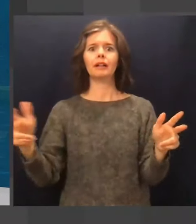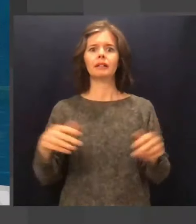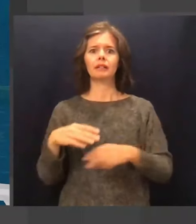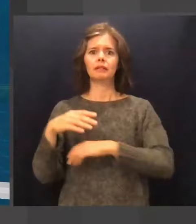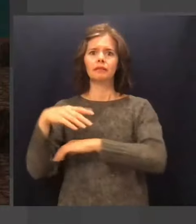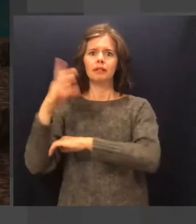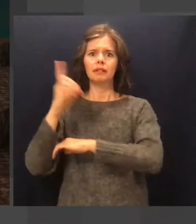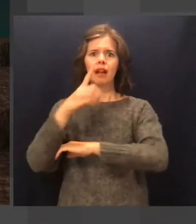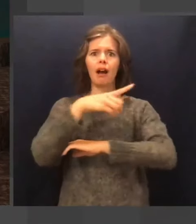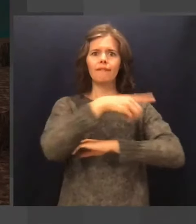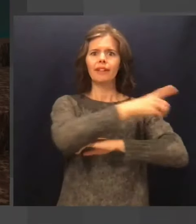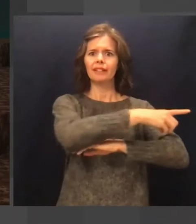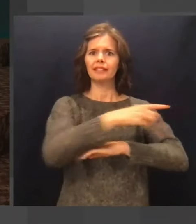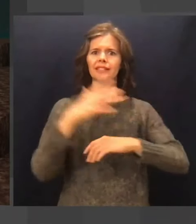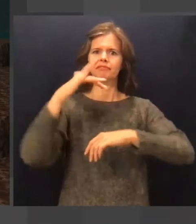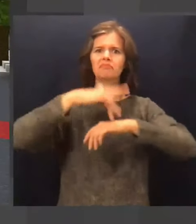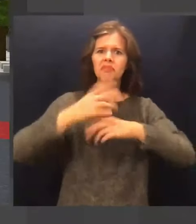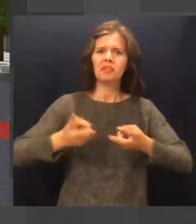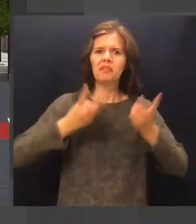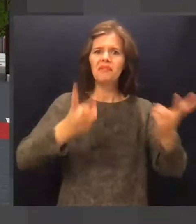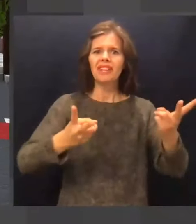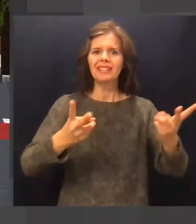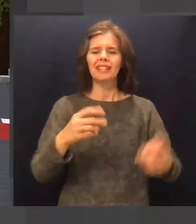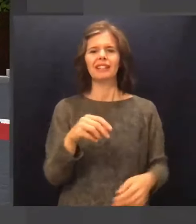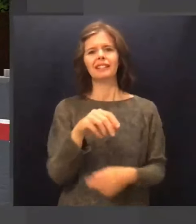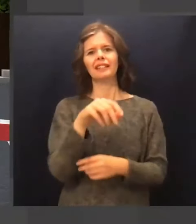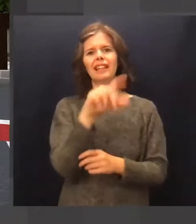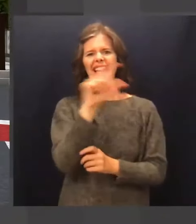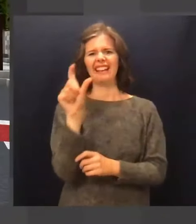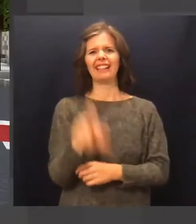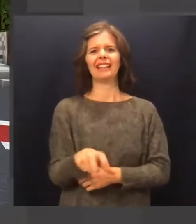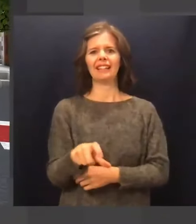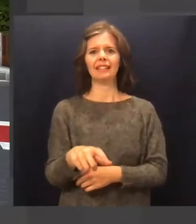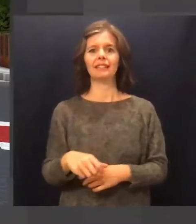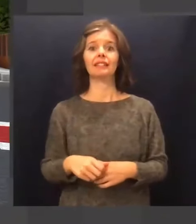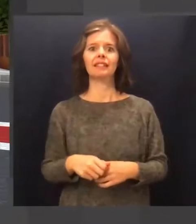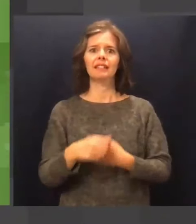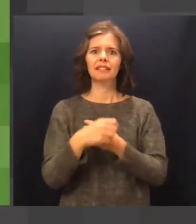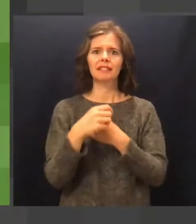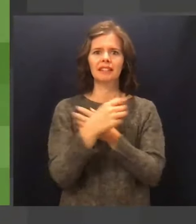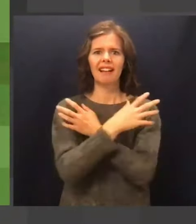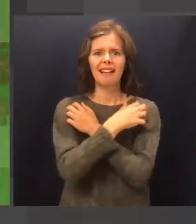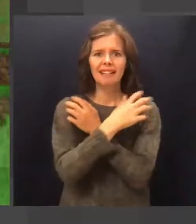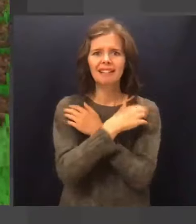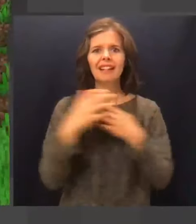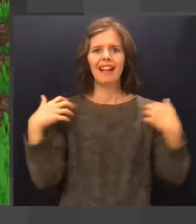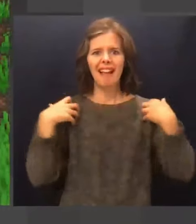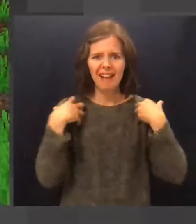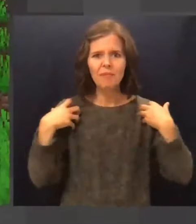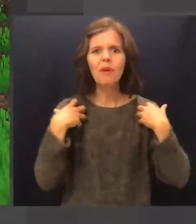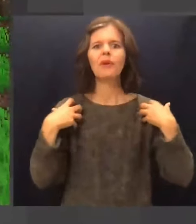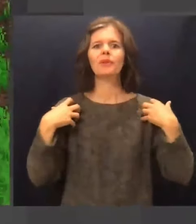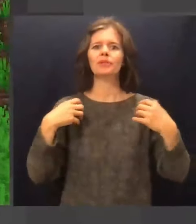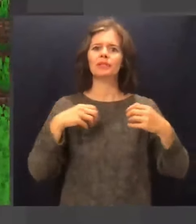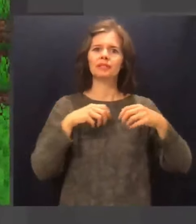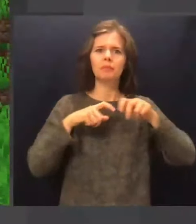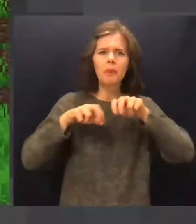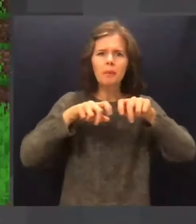DOLPHINS VISITED THE PORT IN